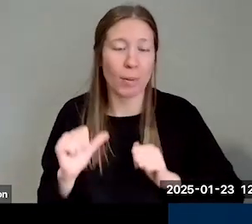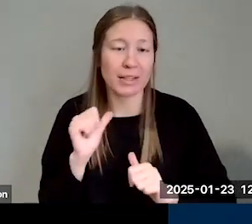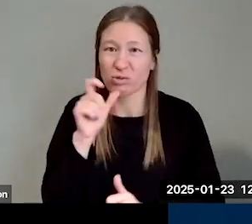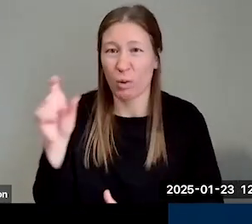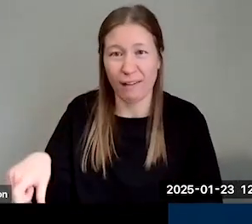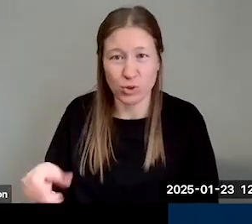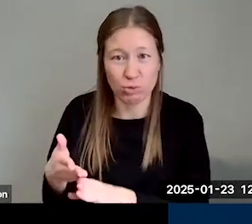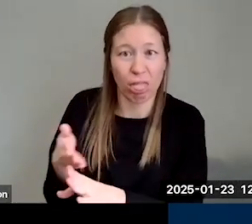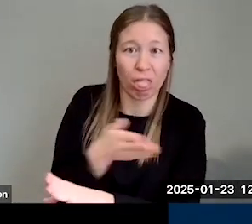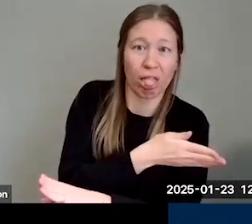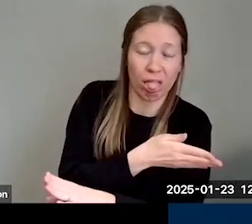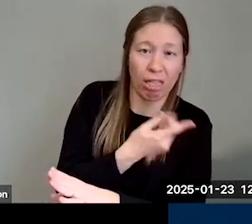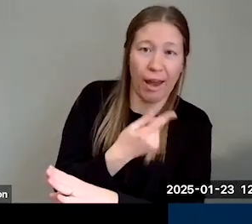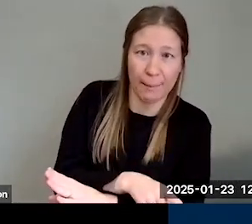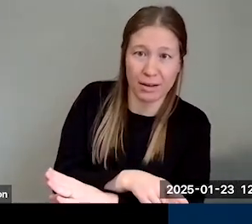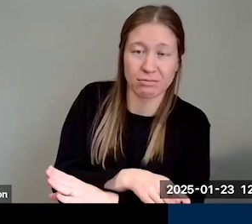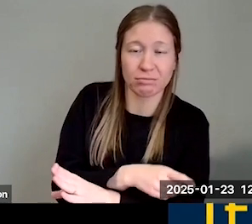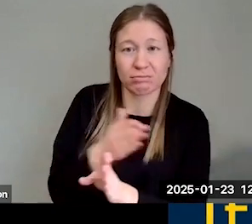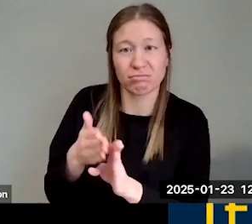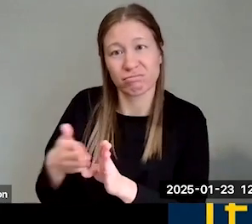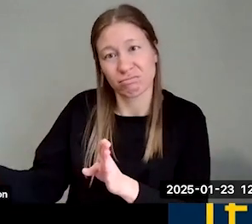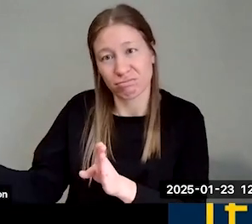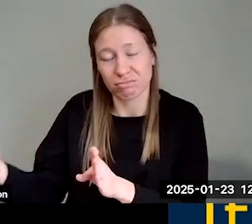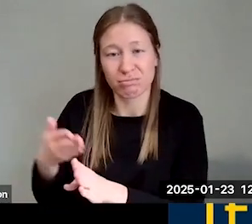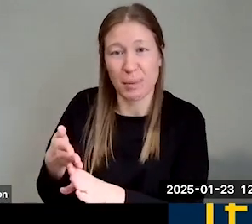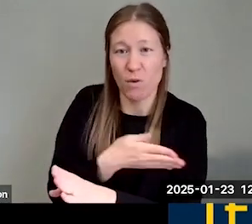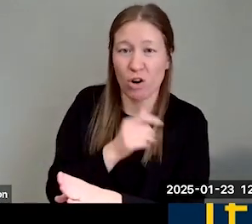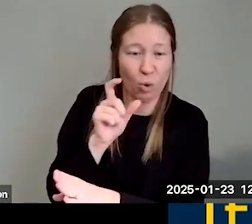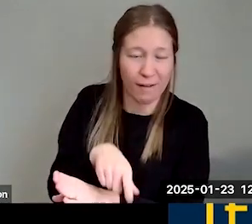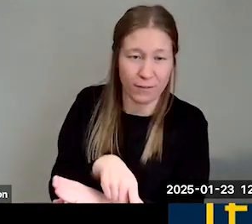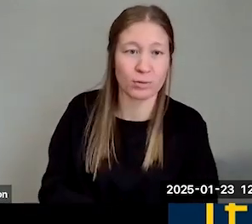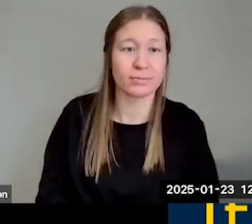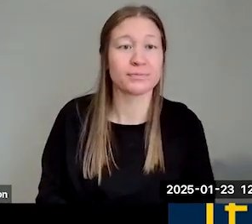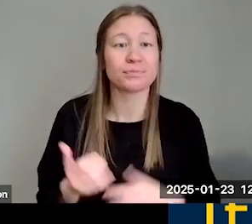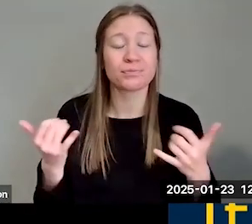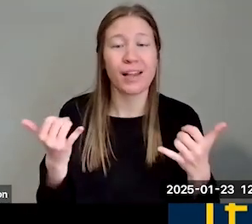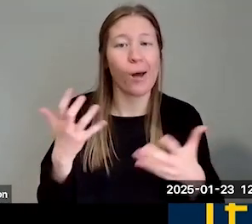So what information and to whom? So it really depends.